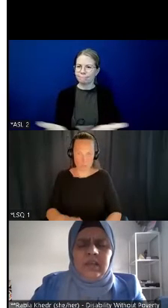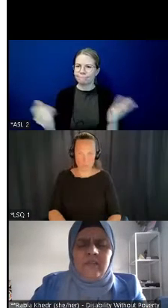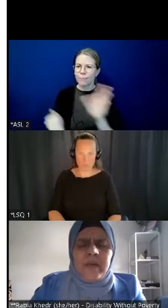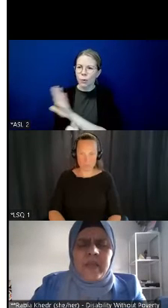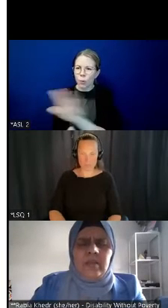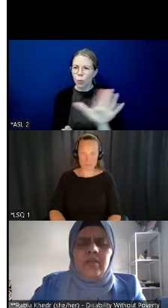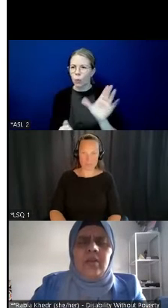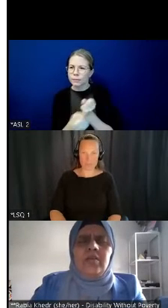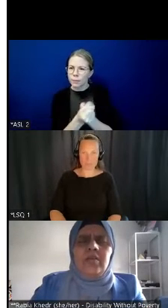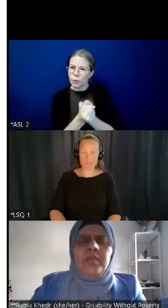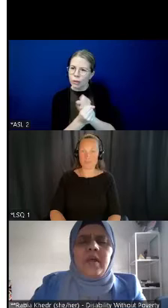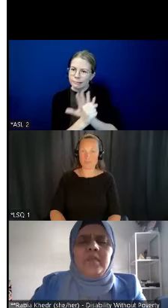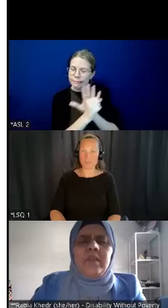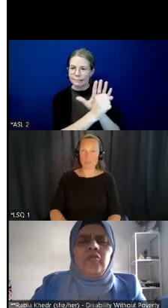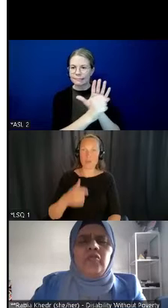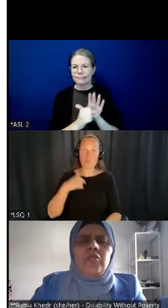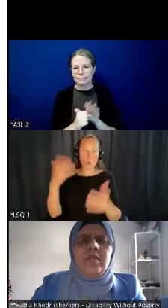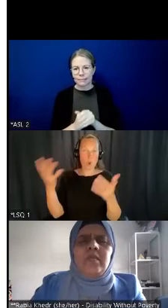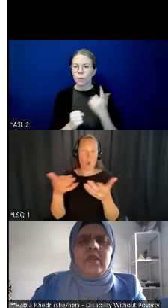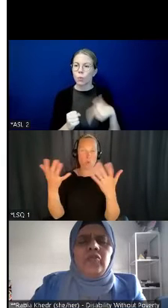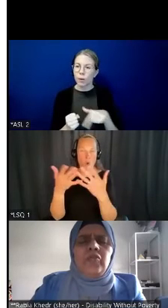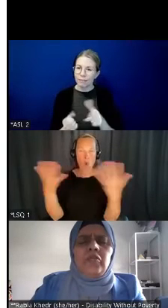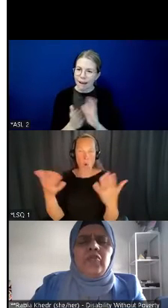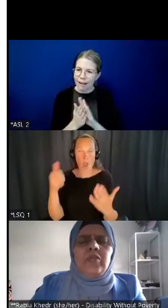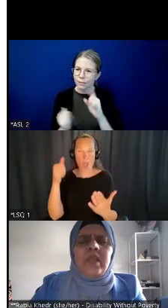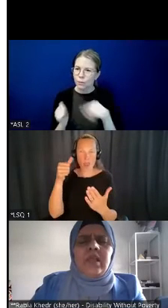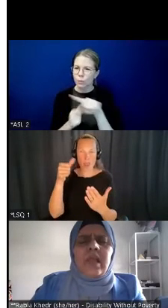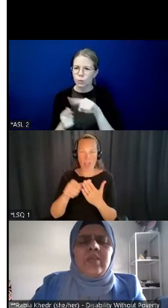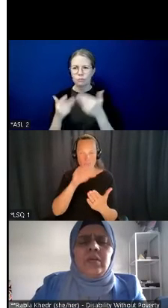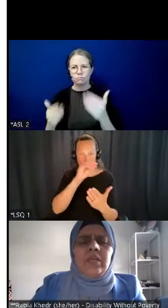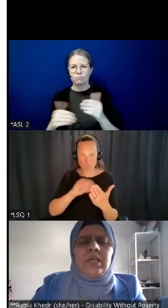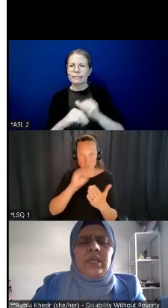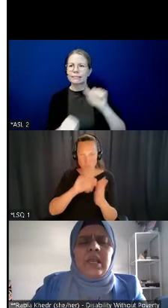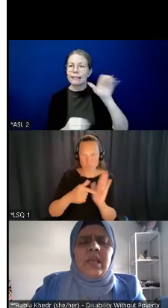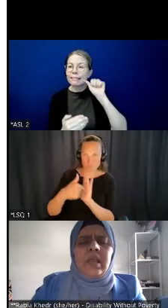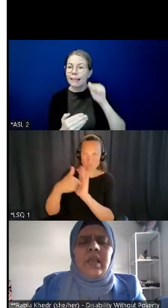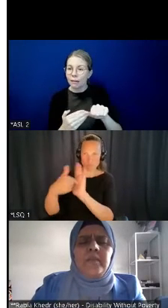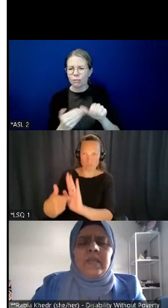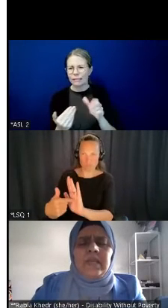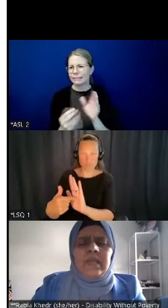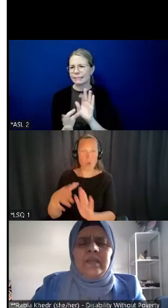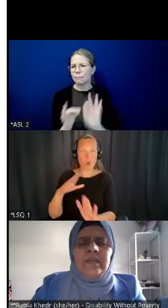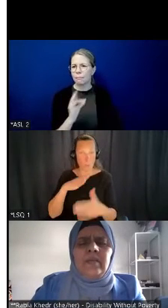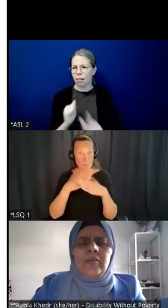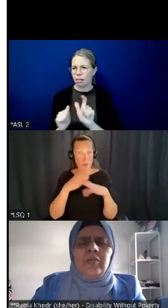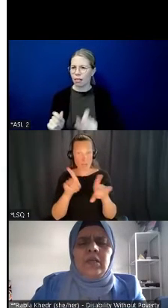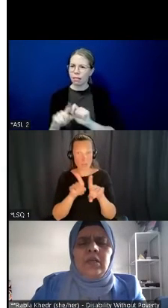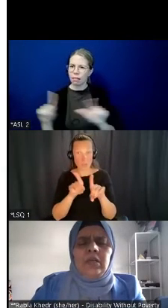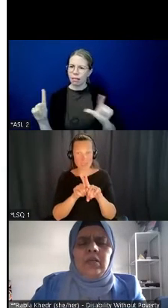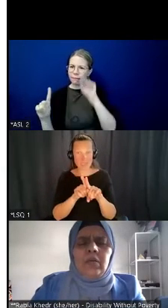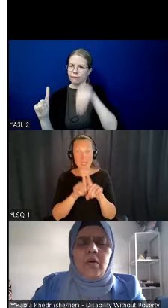THE CLICK OF A BUTTON TO THE PRIME MINISTERS, THE MINISTERS AND OTHER KEY M.P.s, INCLUDING